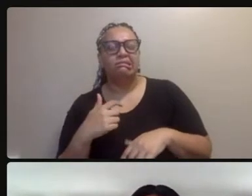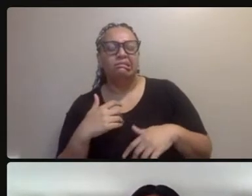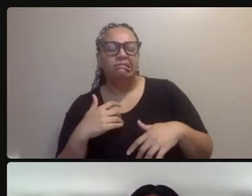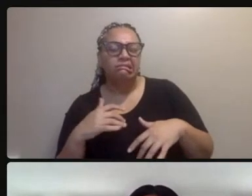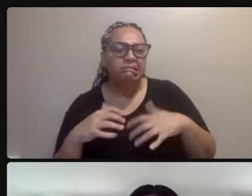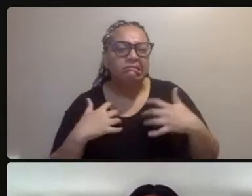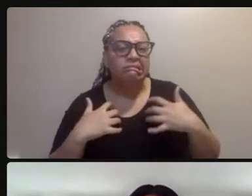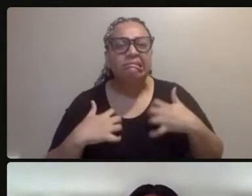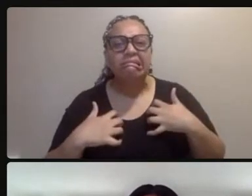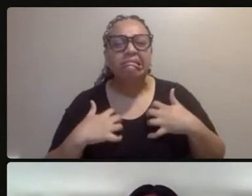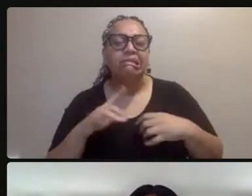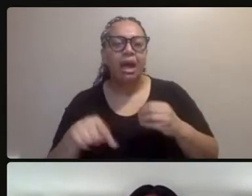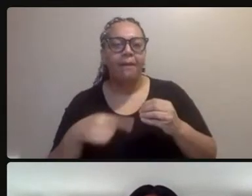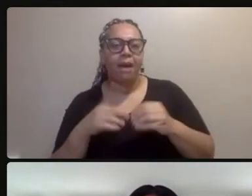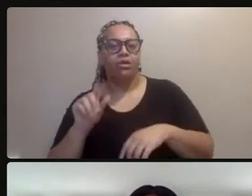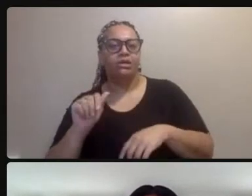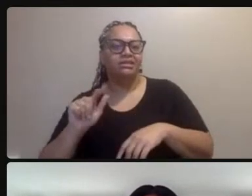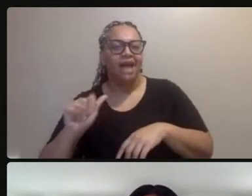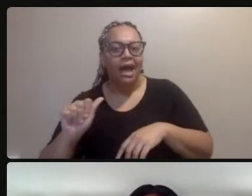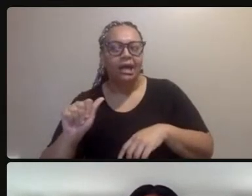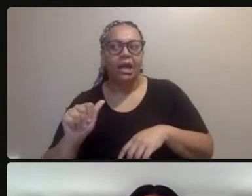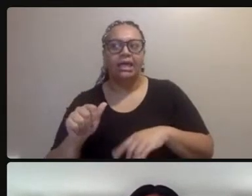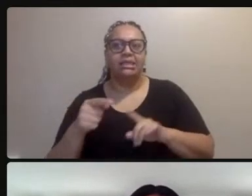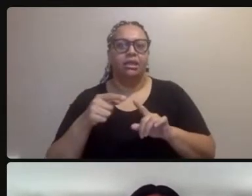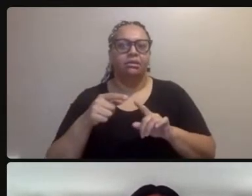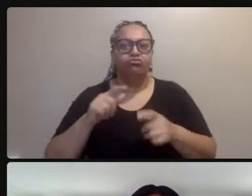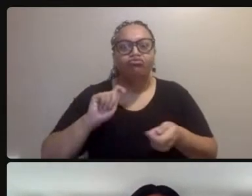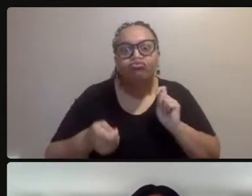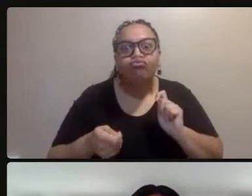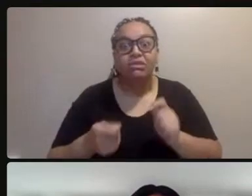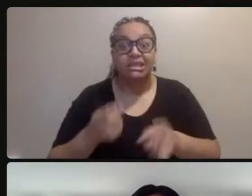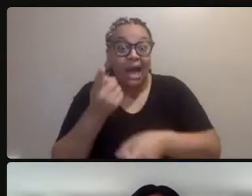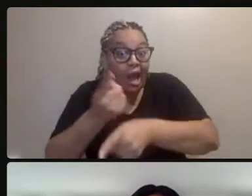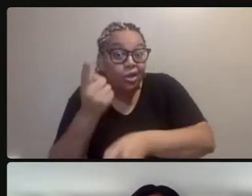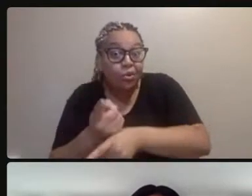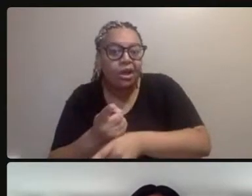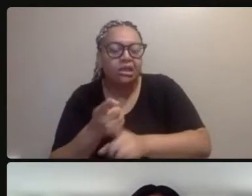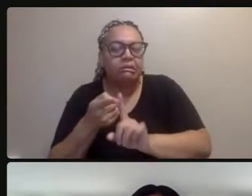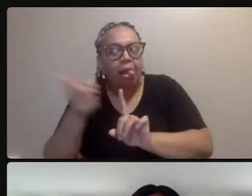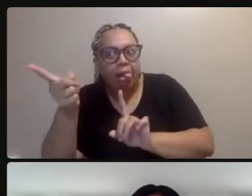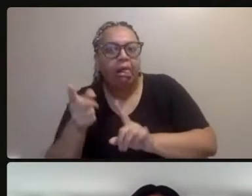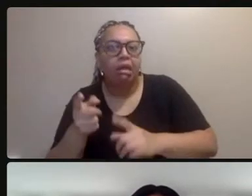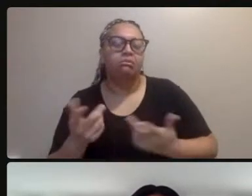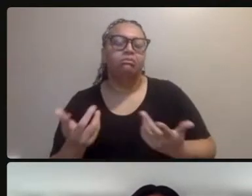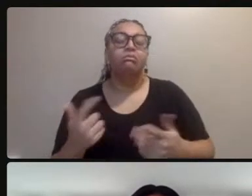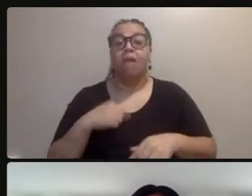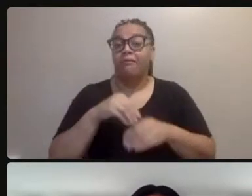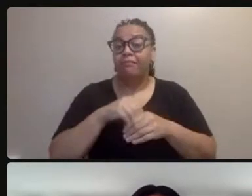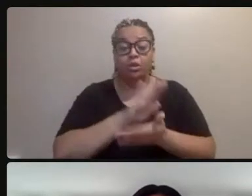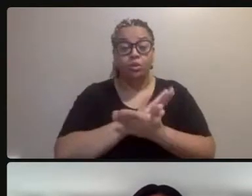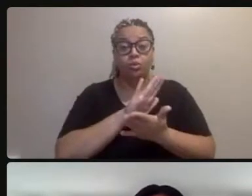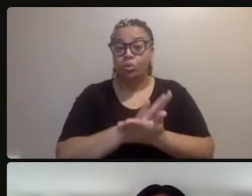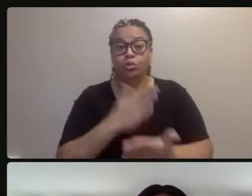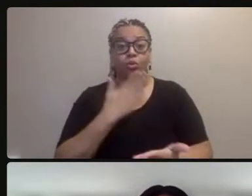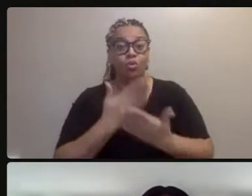I GUESS I I'M ALWAYS A LITTLE